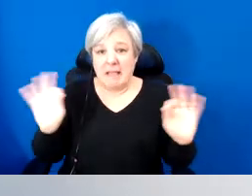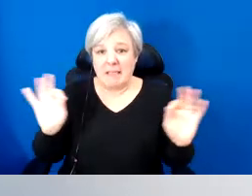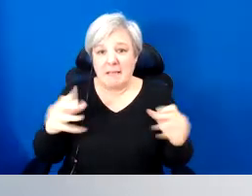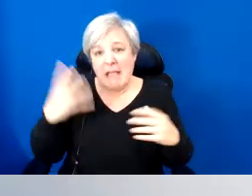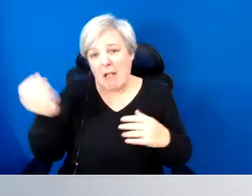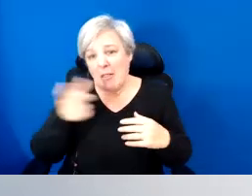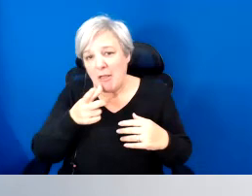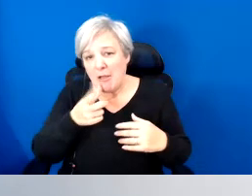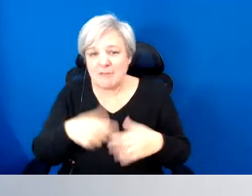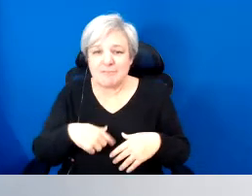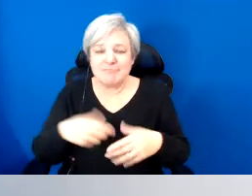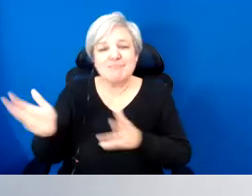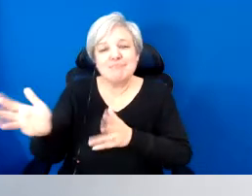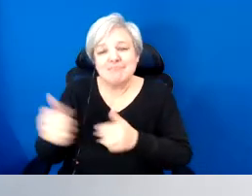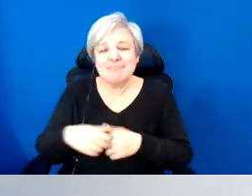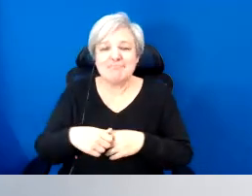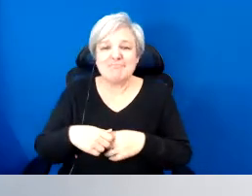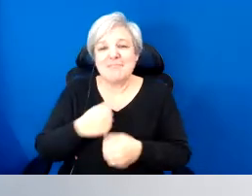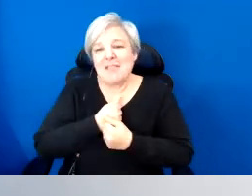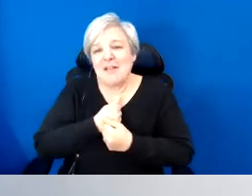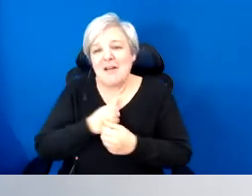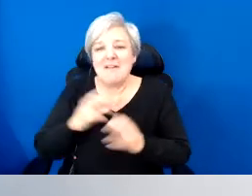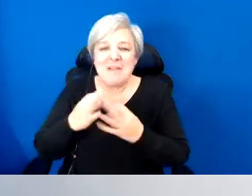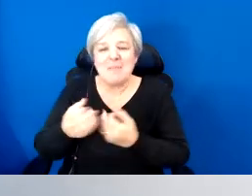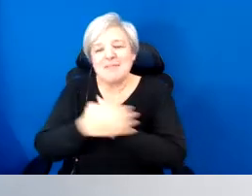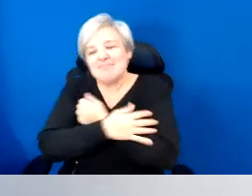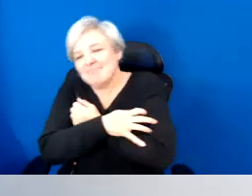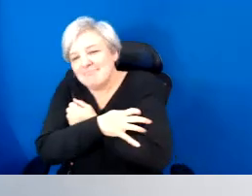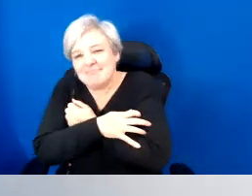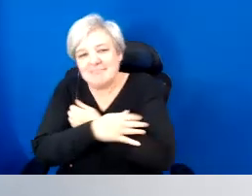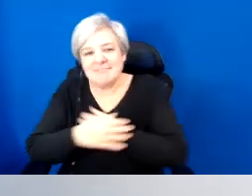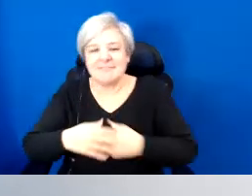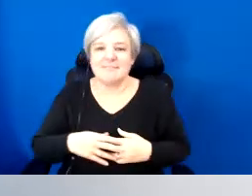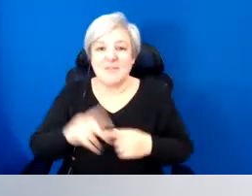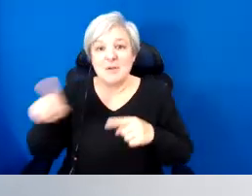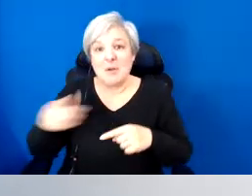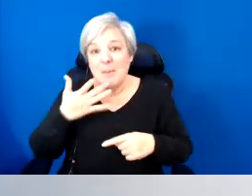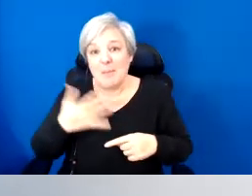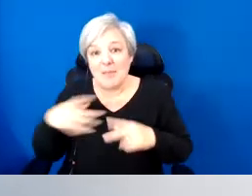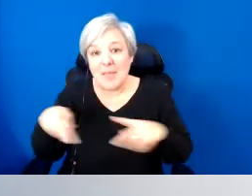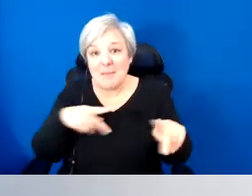or being able to hug a loved one, throwing a birthday party, in-person things that we took for granted